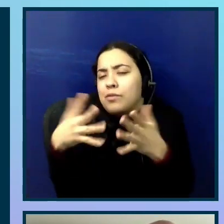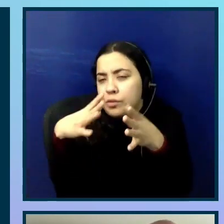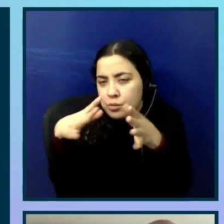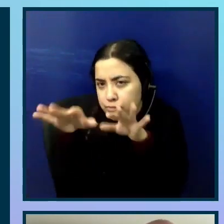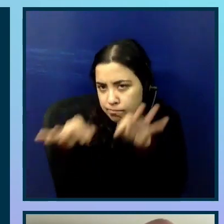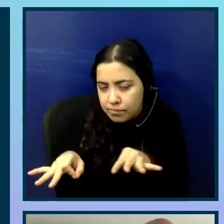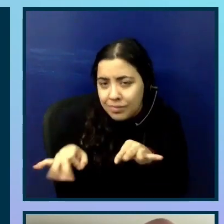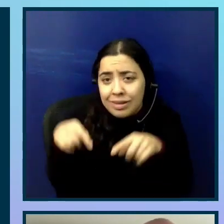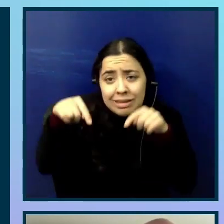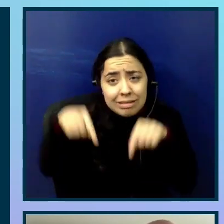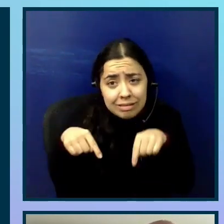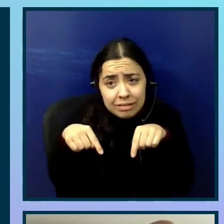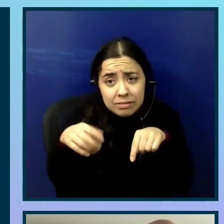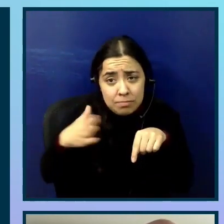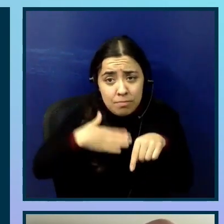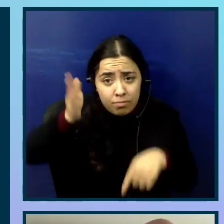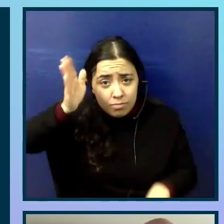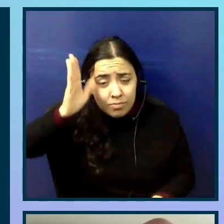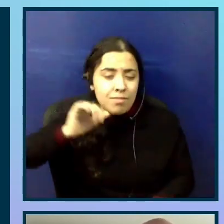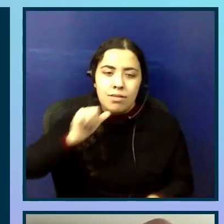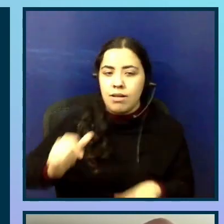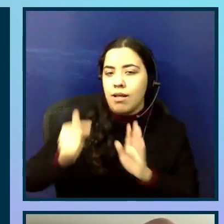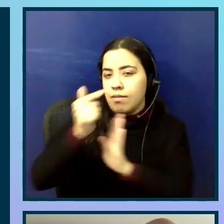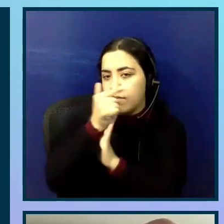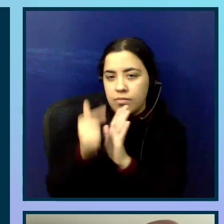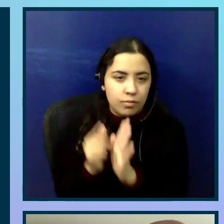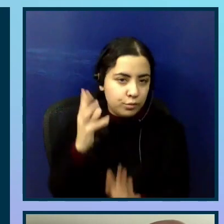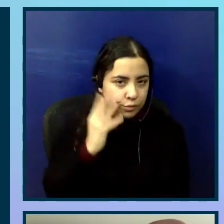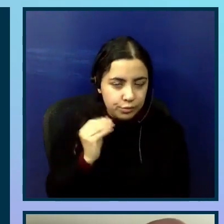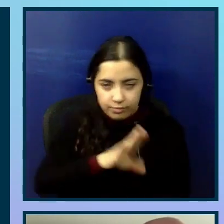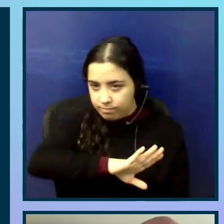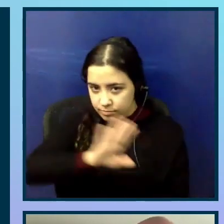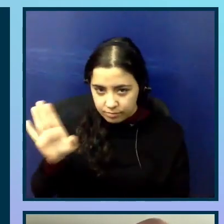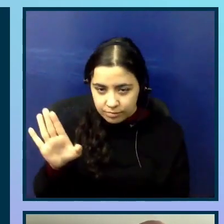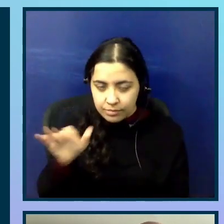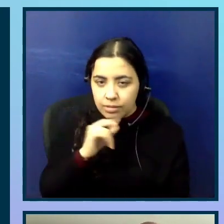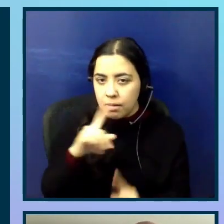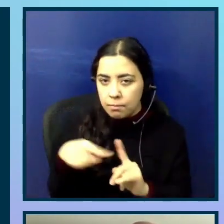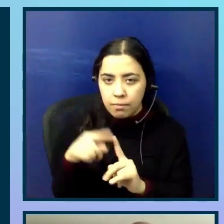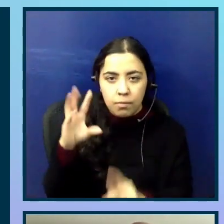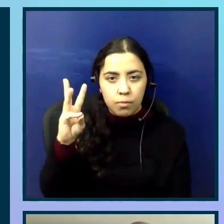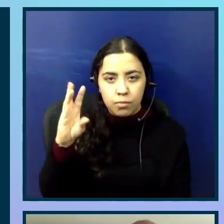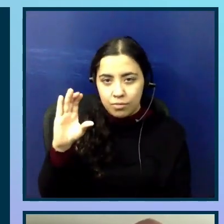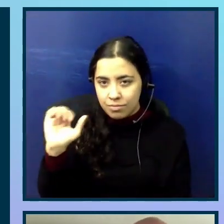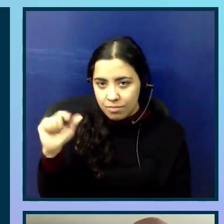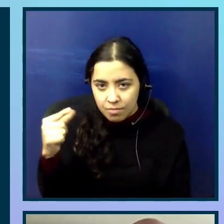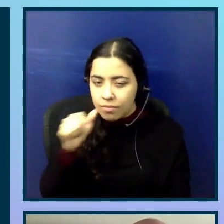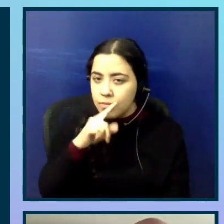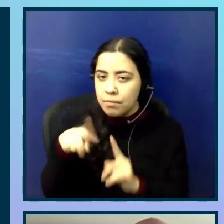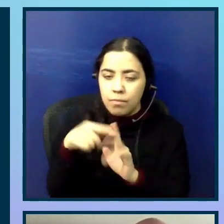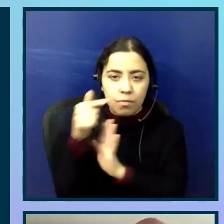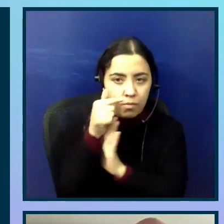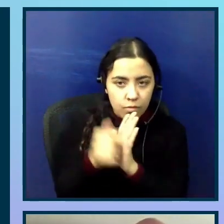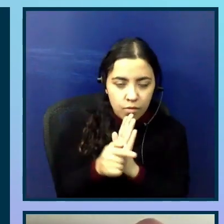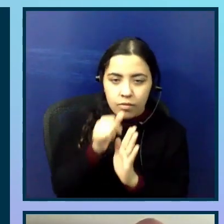to call legal experience design. This is not about WCAG and the law or compliance or anything along those lines.